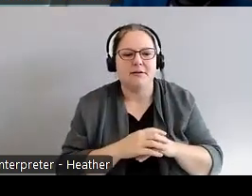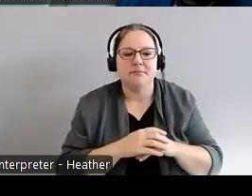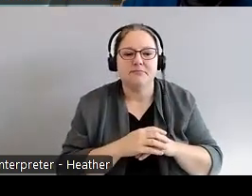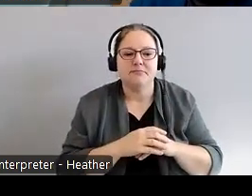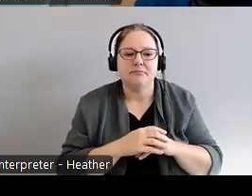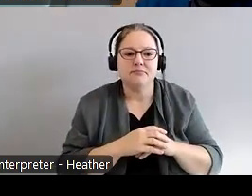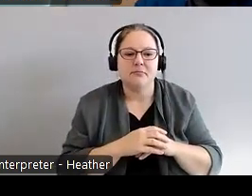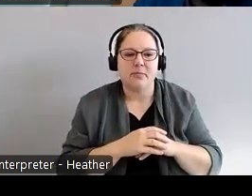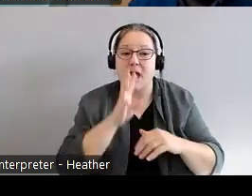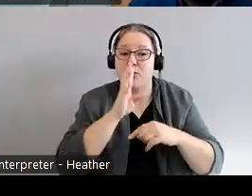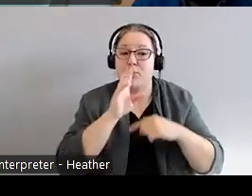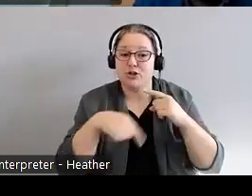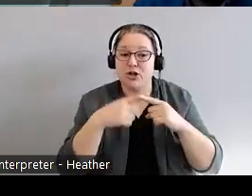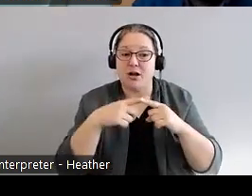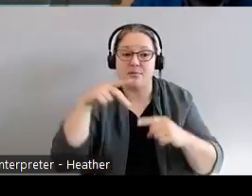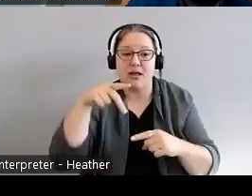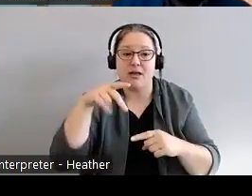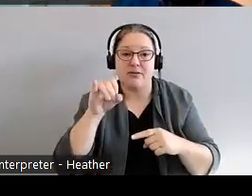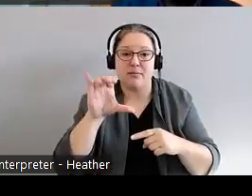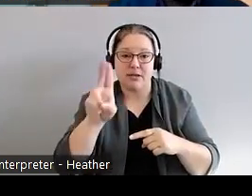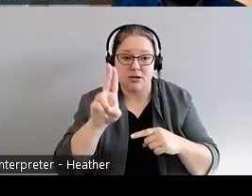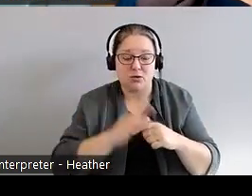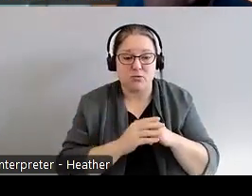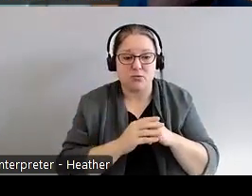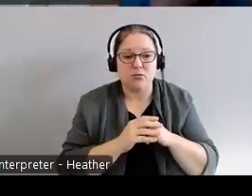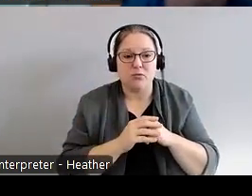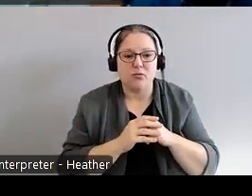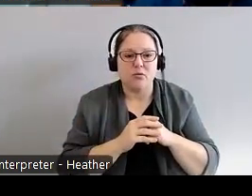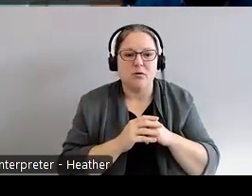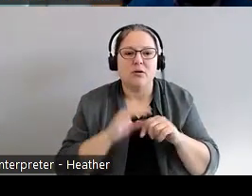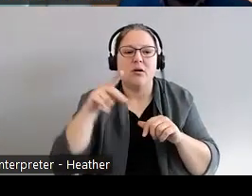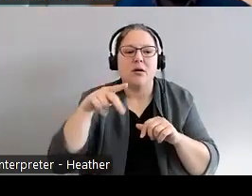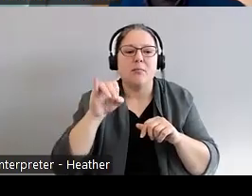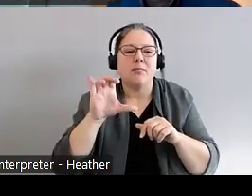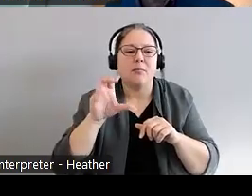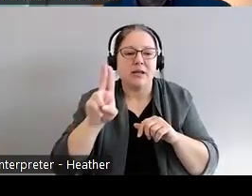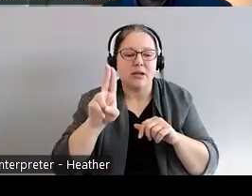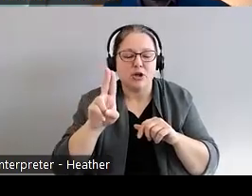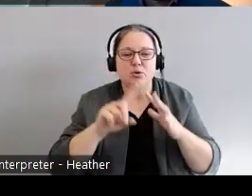so let's talk about the PQ right so um the PQ started uh at the end of